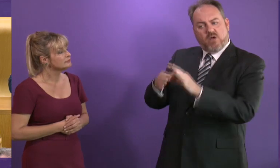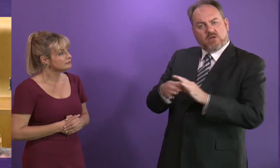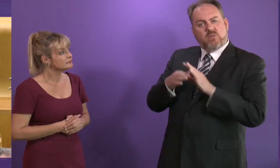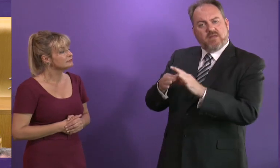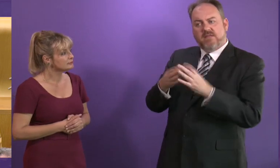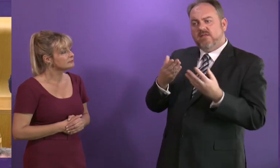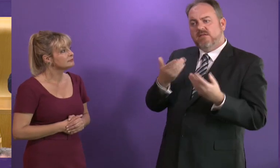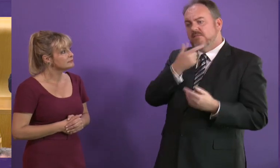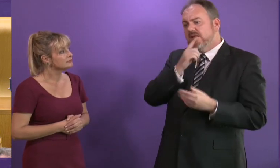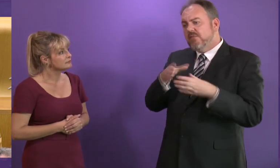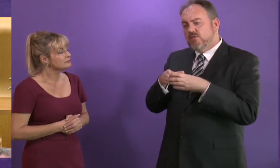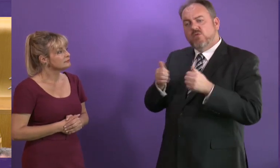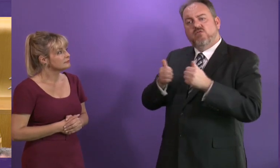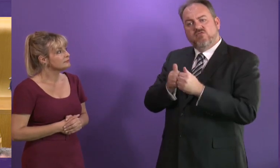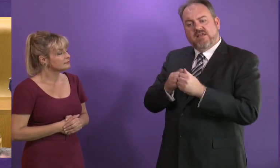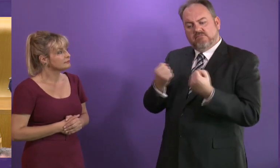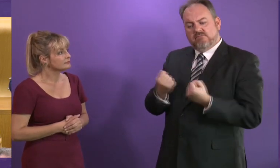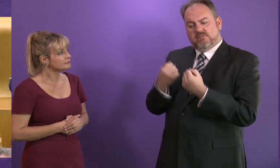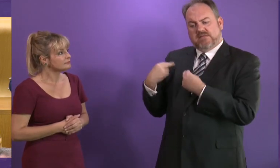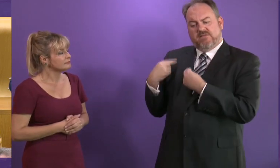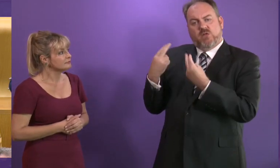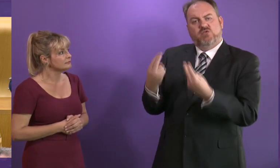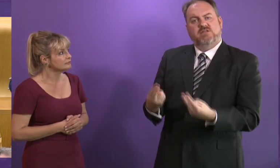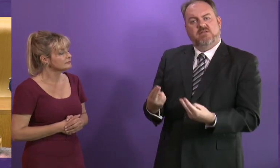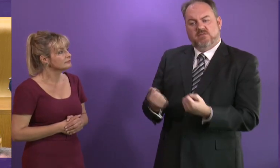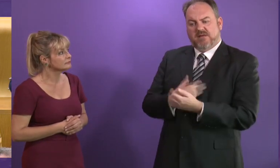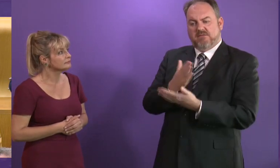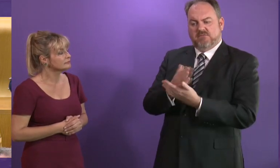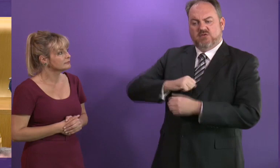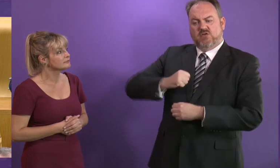Parliament legal permanence. Instead, we have seen the United Kingdom lurch from crisis